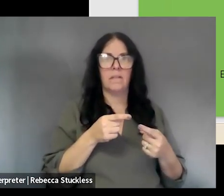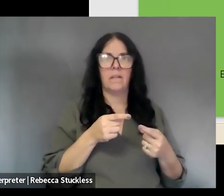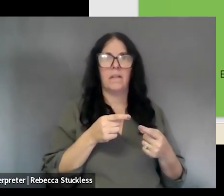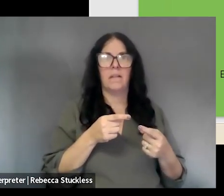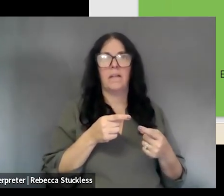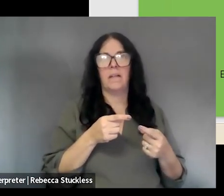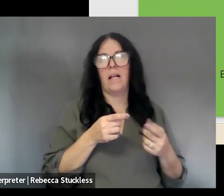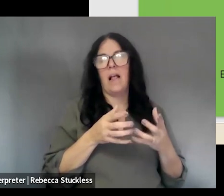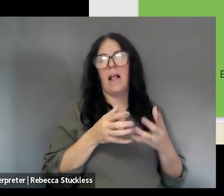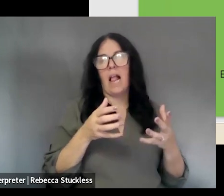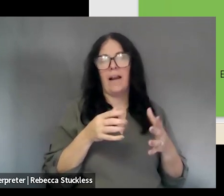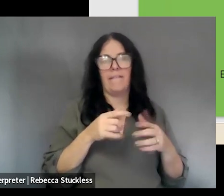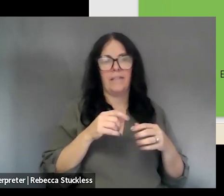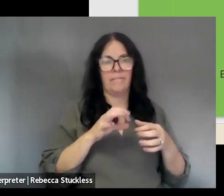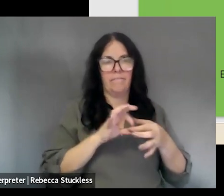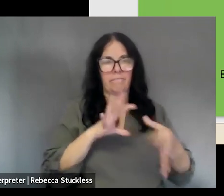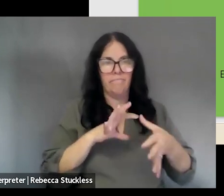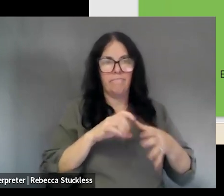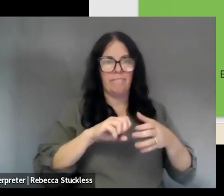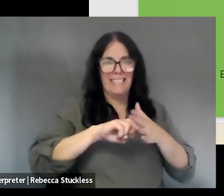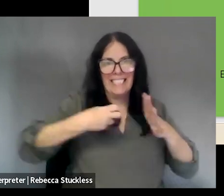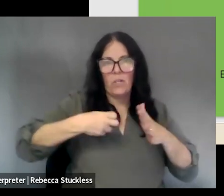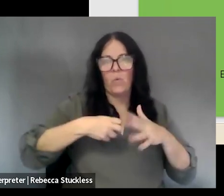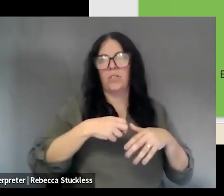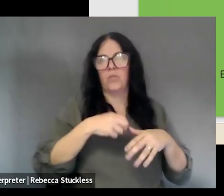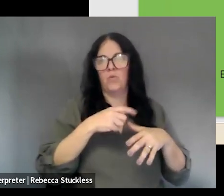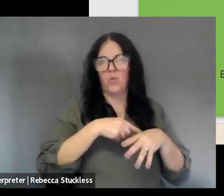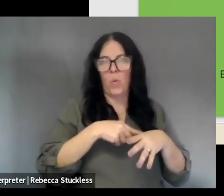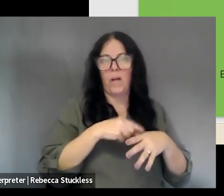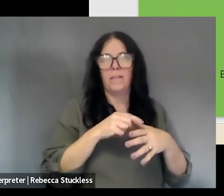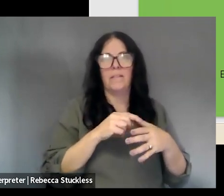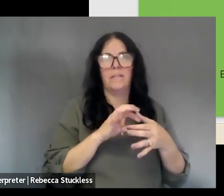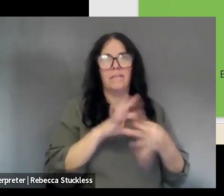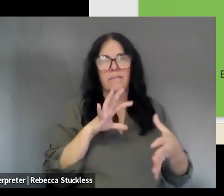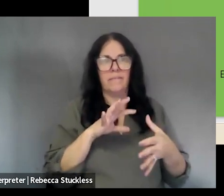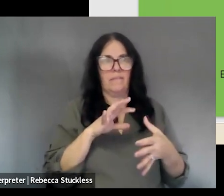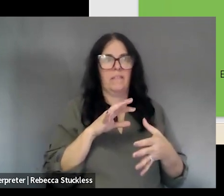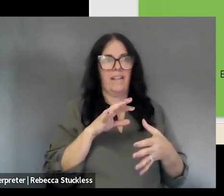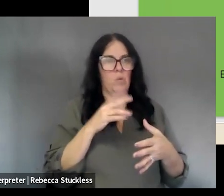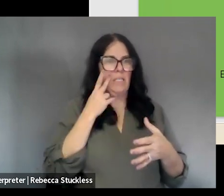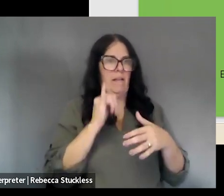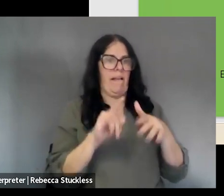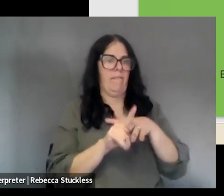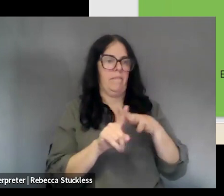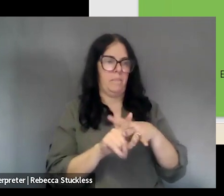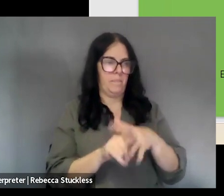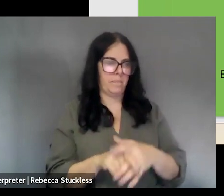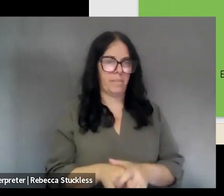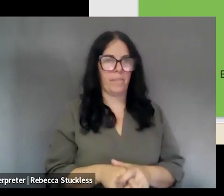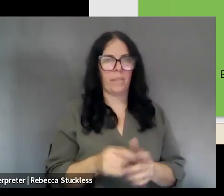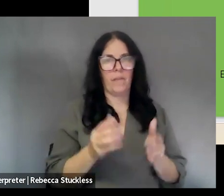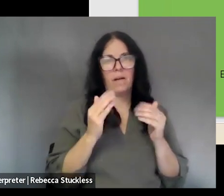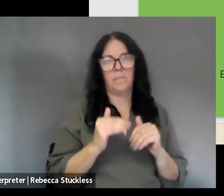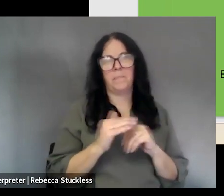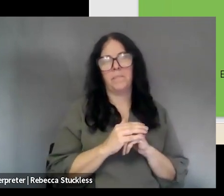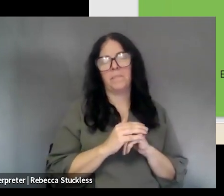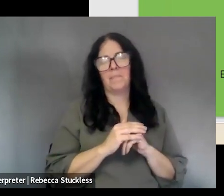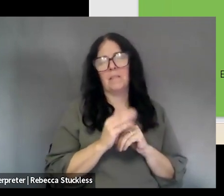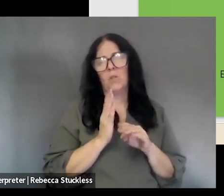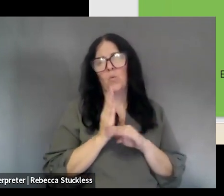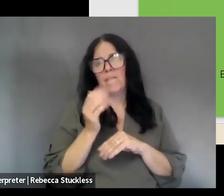dislocations in joints that should be staying in place. Around, just over, 19% of people with